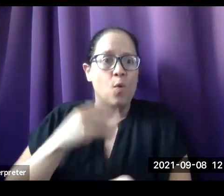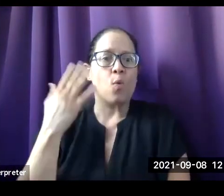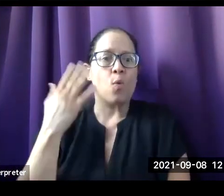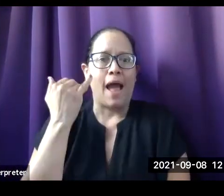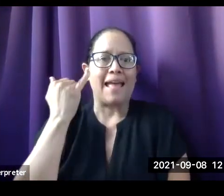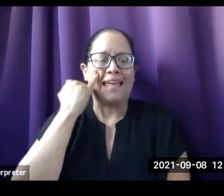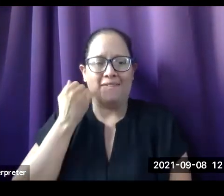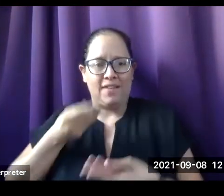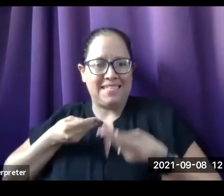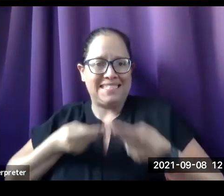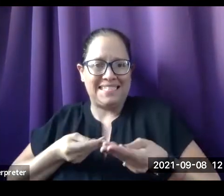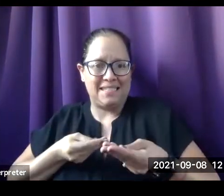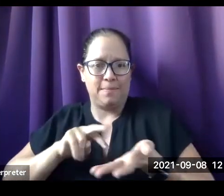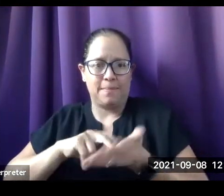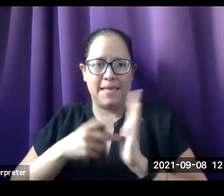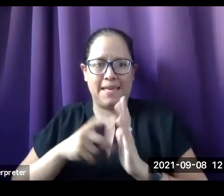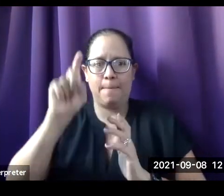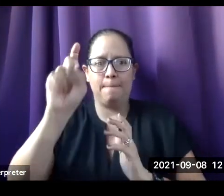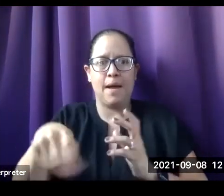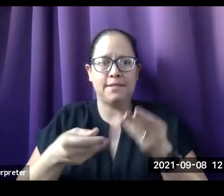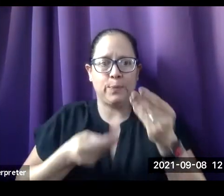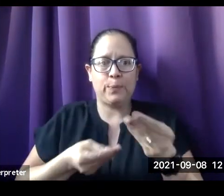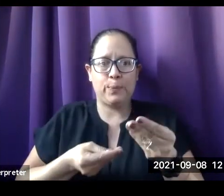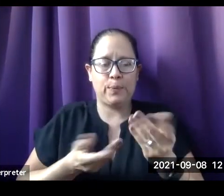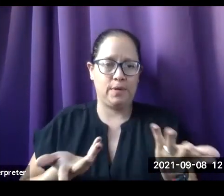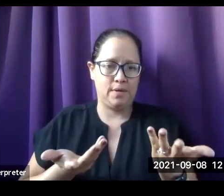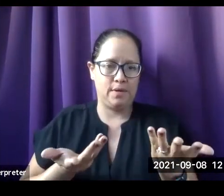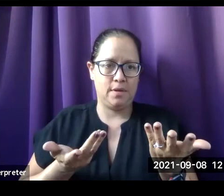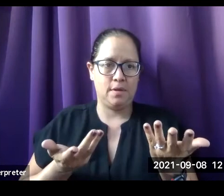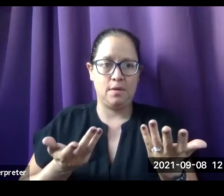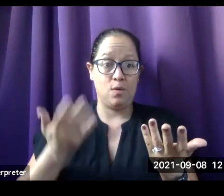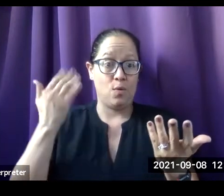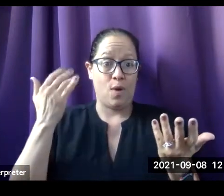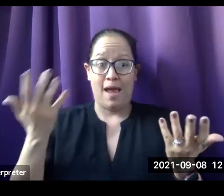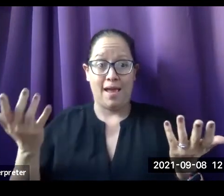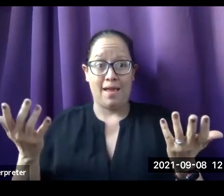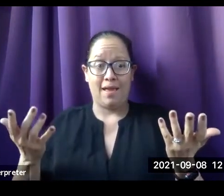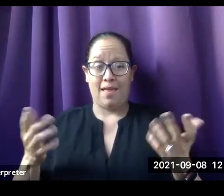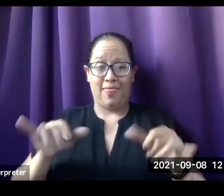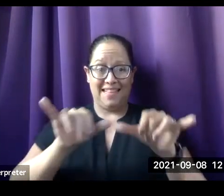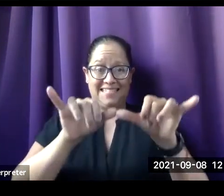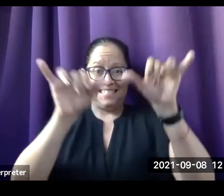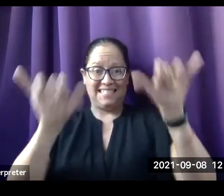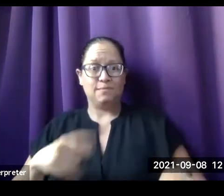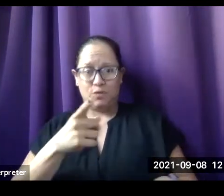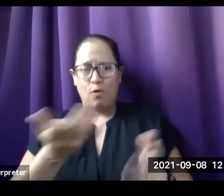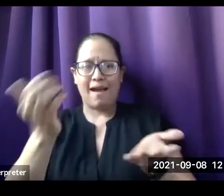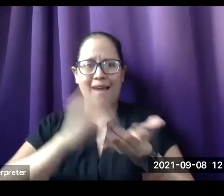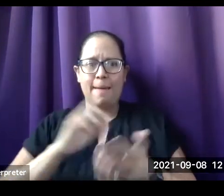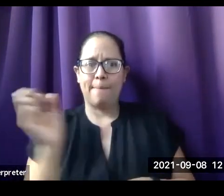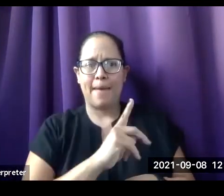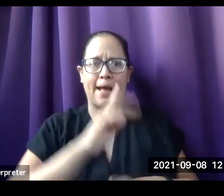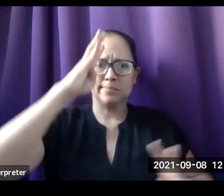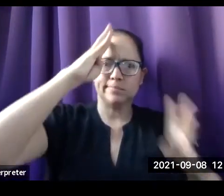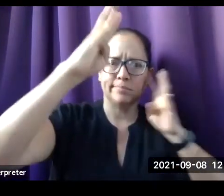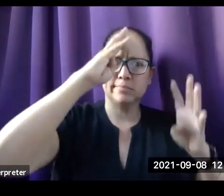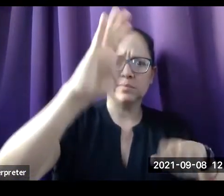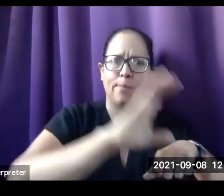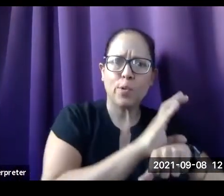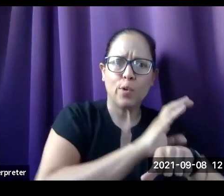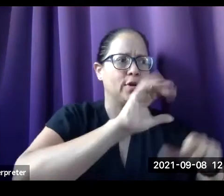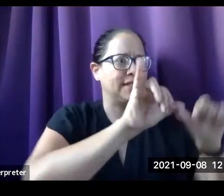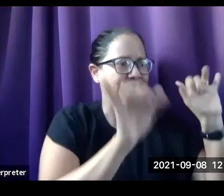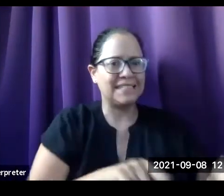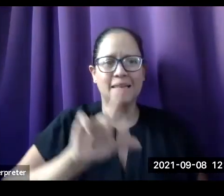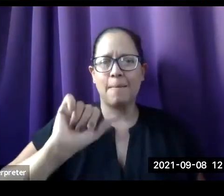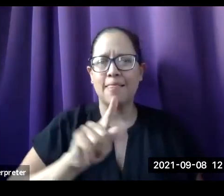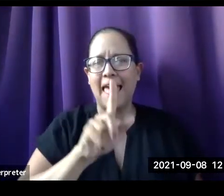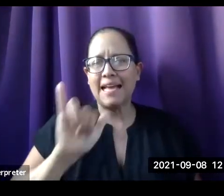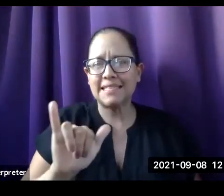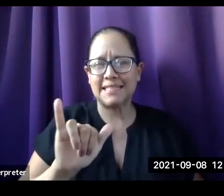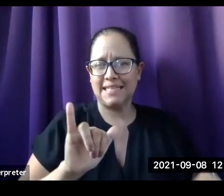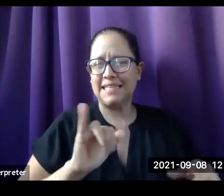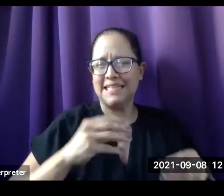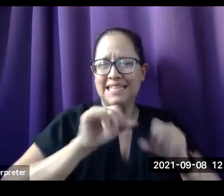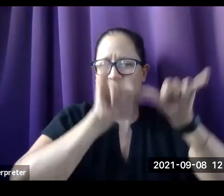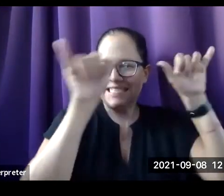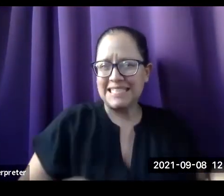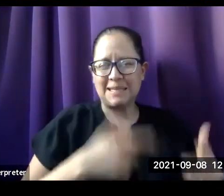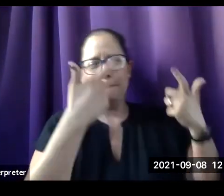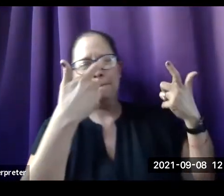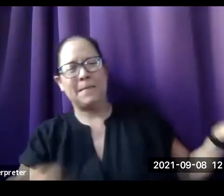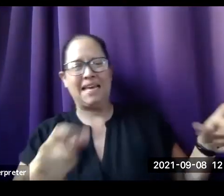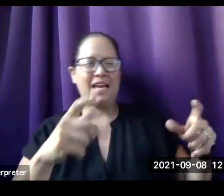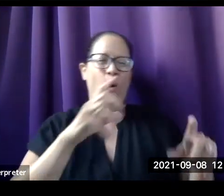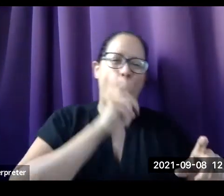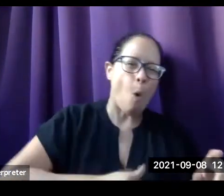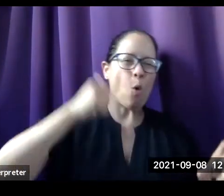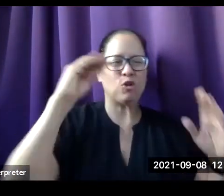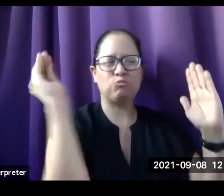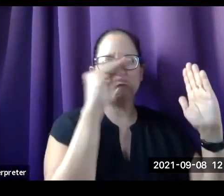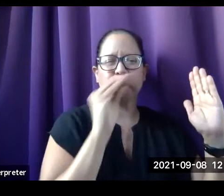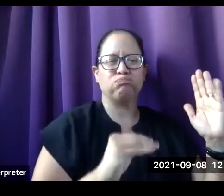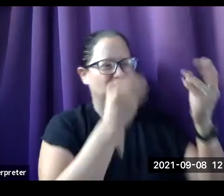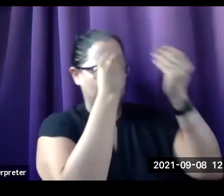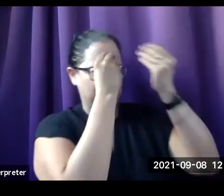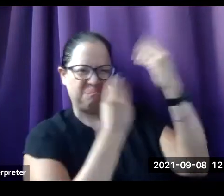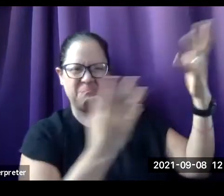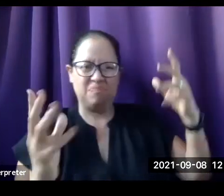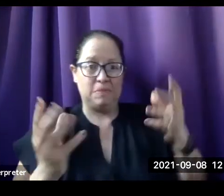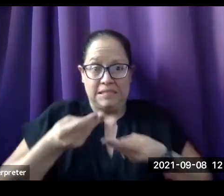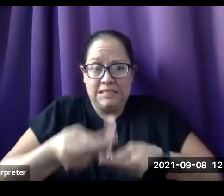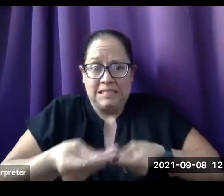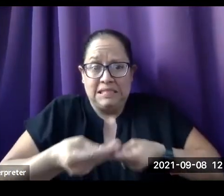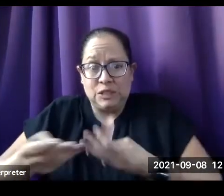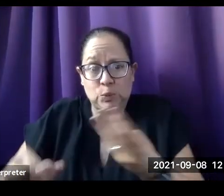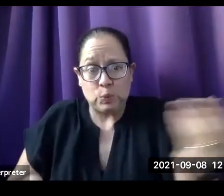They either wouldn't be able to hold on to that information, because they don't own the systems that collect the data, those systems are typically legacy systems on by public health of my hospitals, or they're going to be in the position, perhaps writing